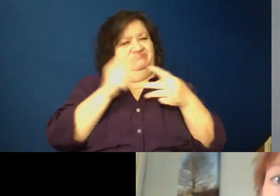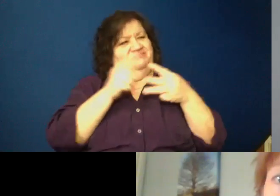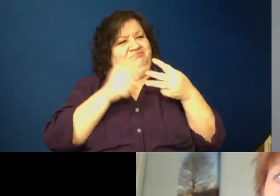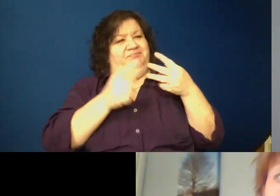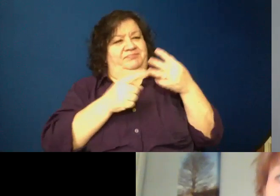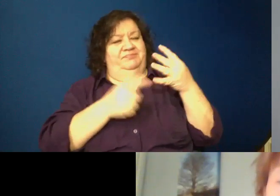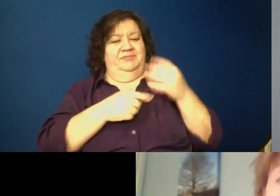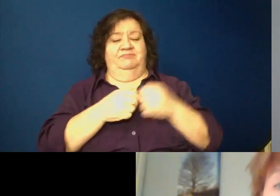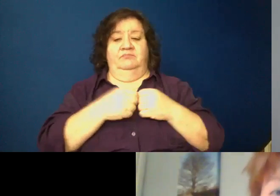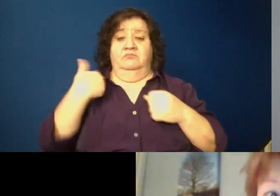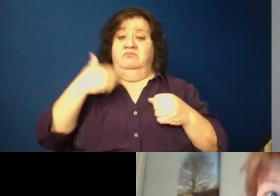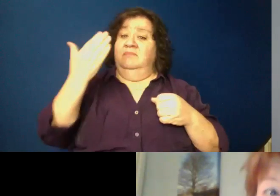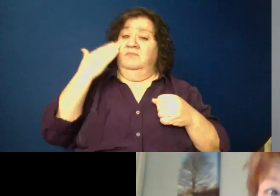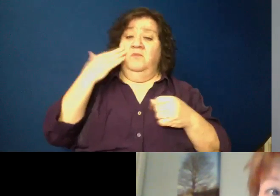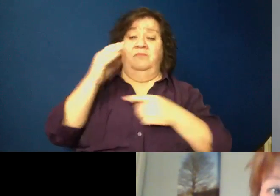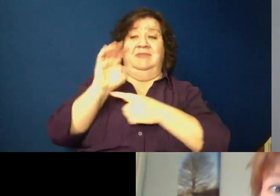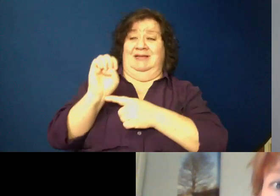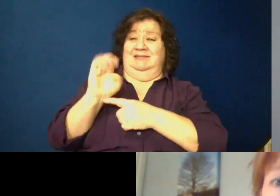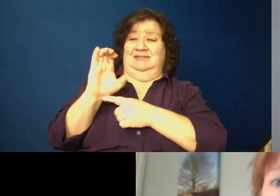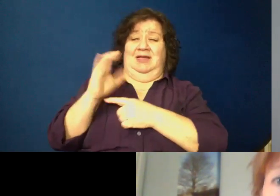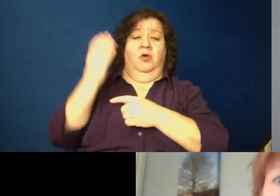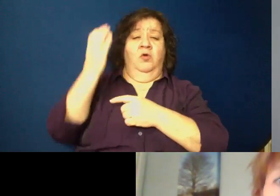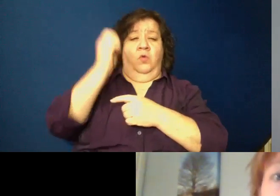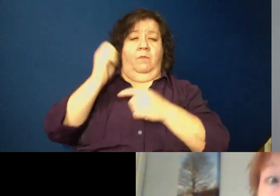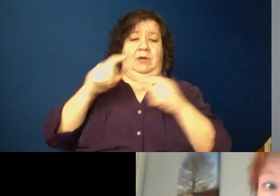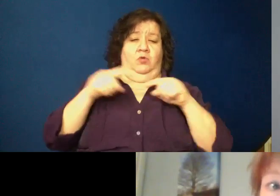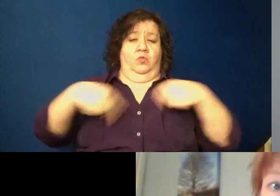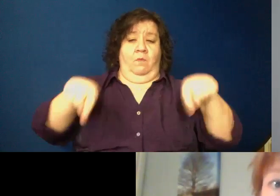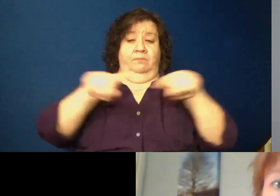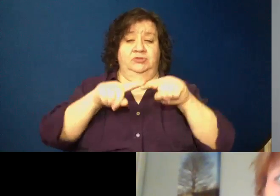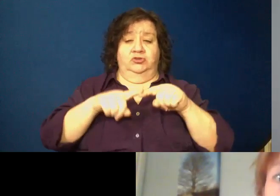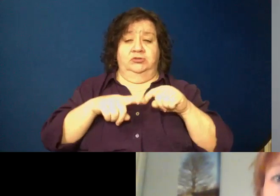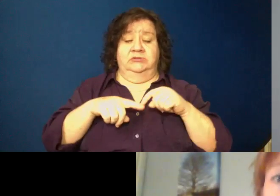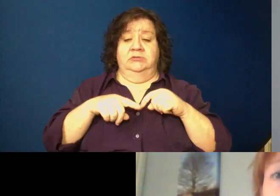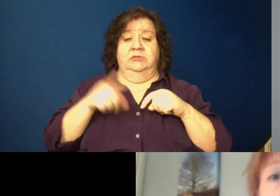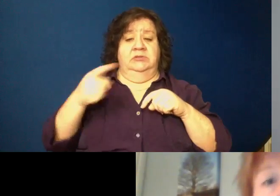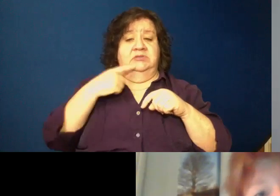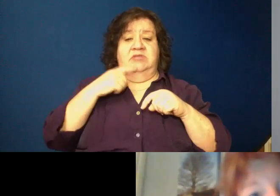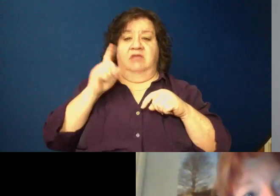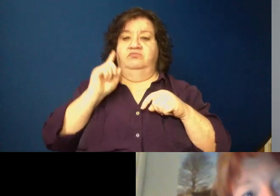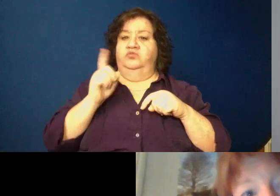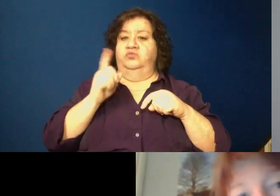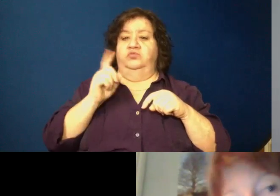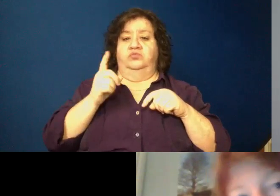you have already a lot of doubts from people about vaccination in general and then vaccination you